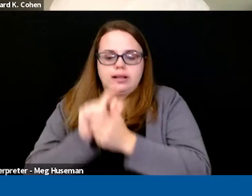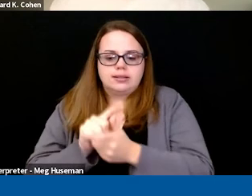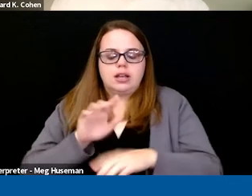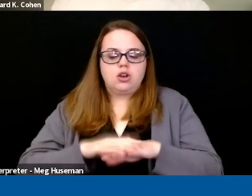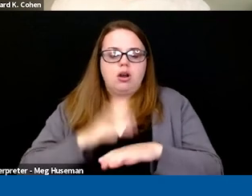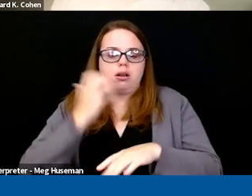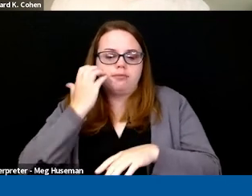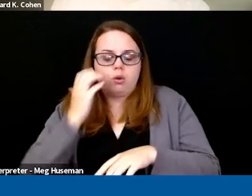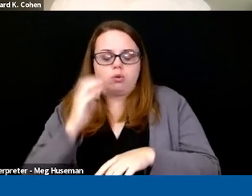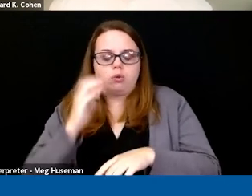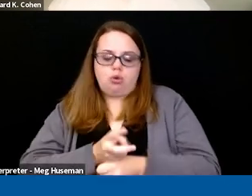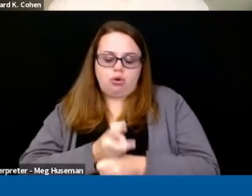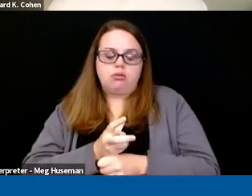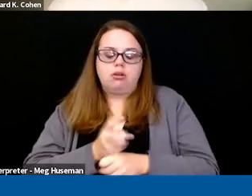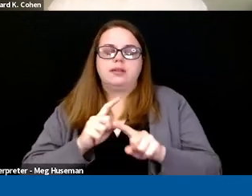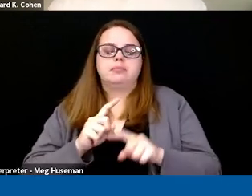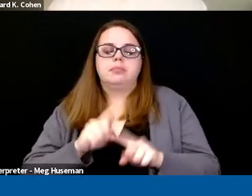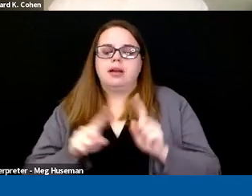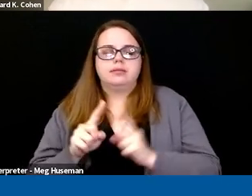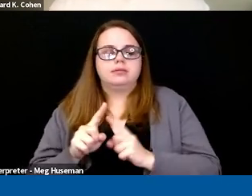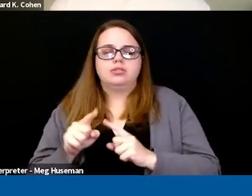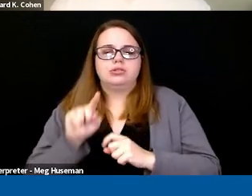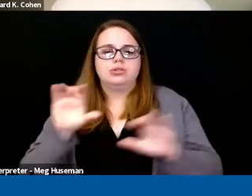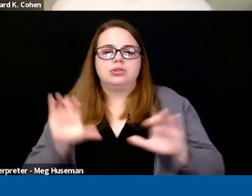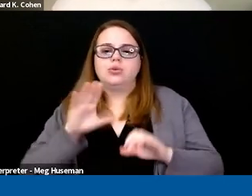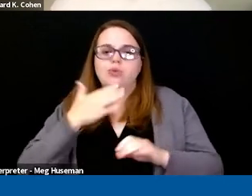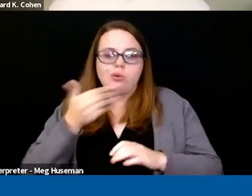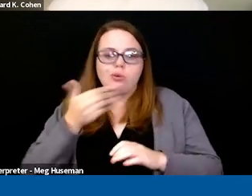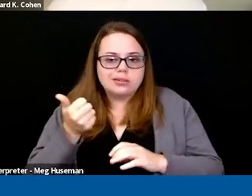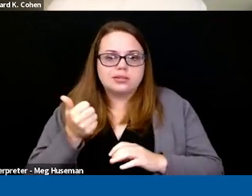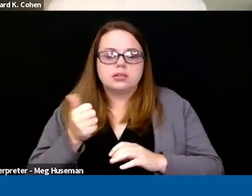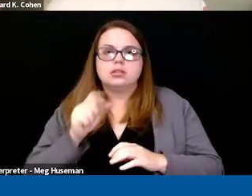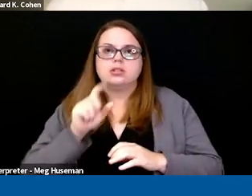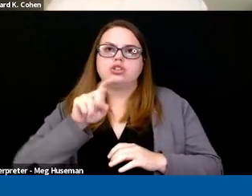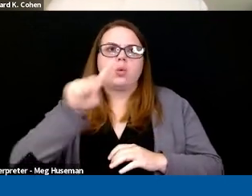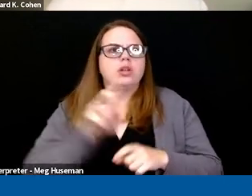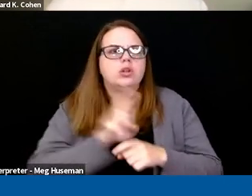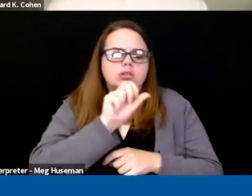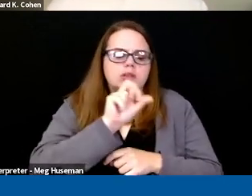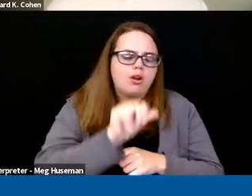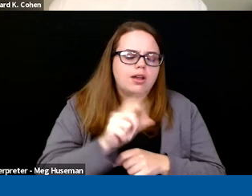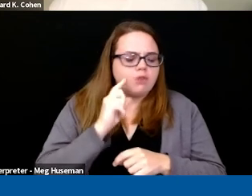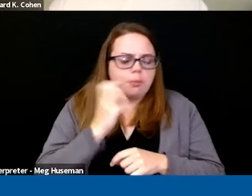But again, don't split hairs over, you know, should I use ARIA only for mobile versus desktop computer web?